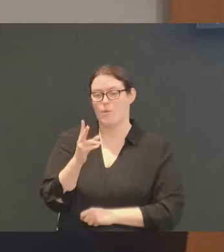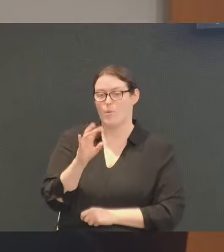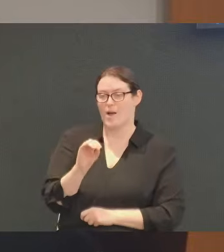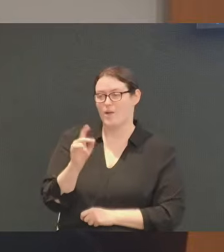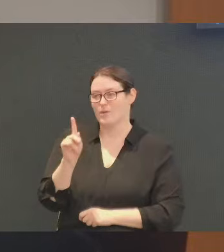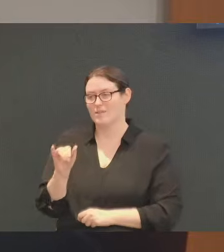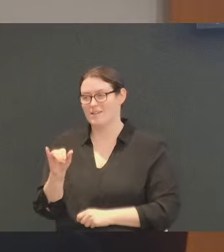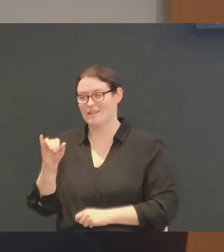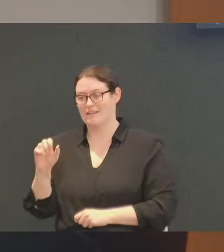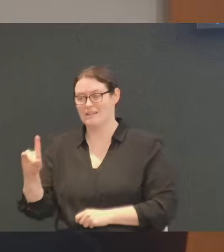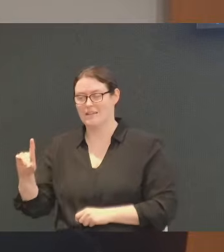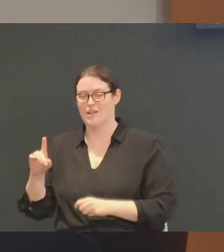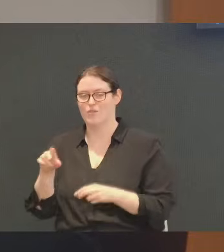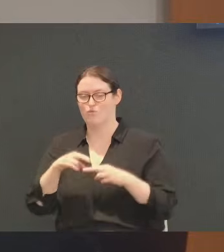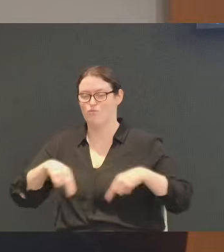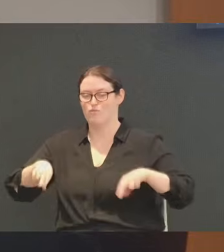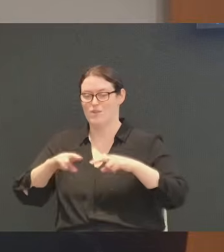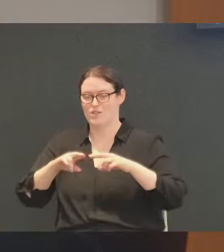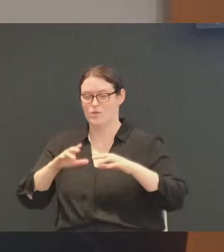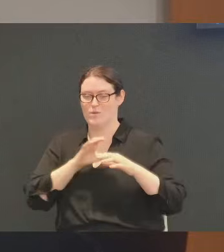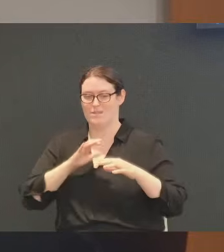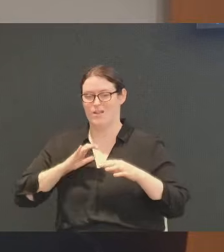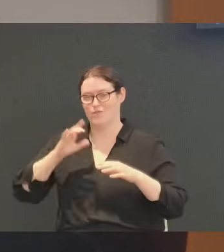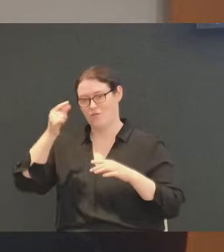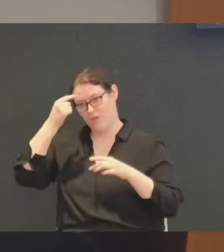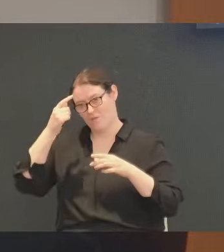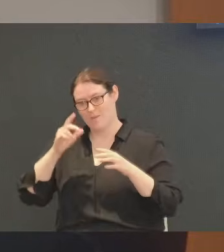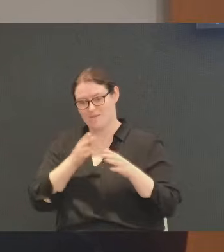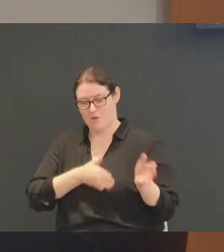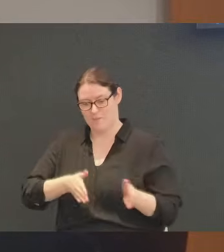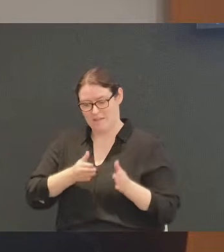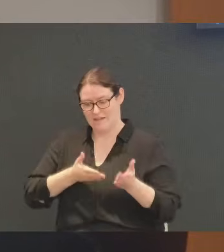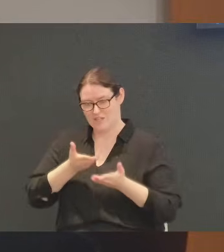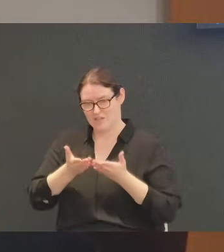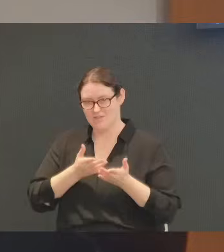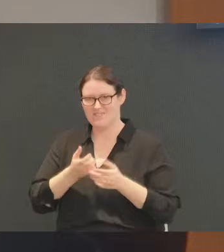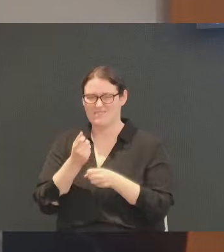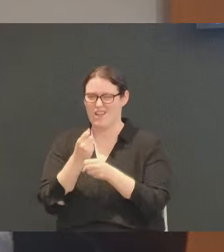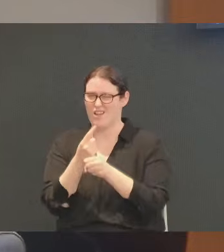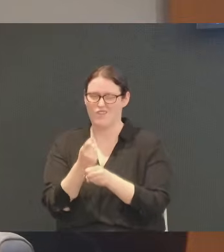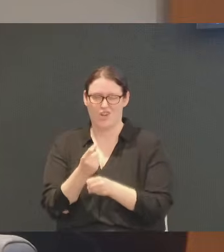council of governments planning services. This is the annual agreement that we do with OKI for